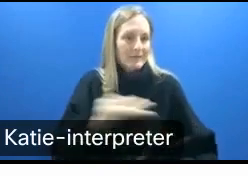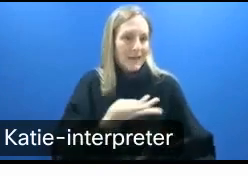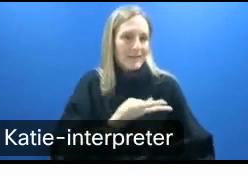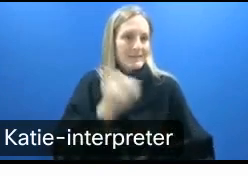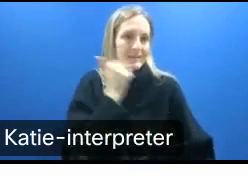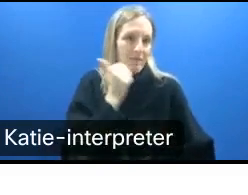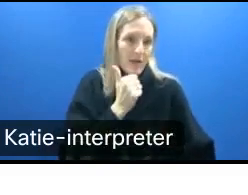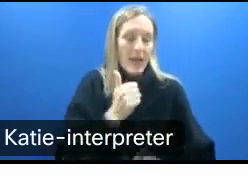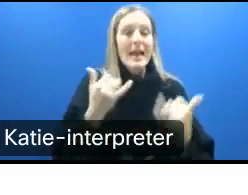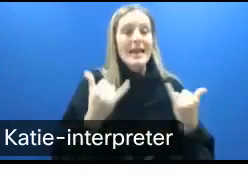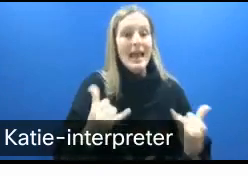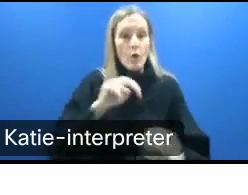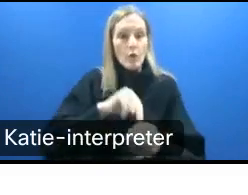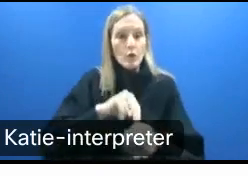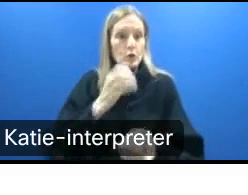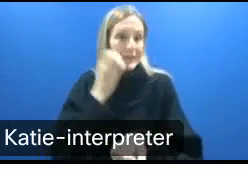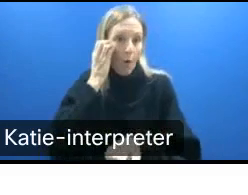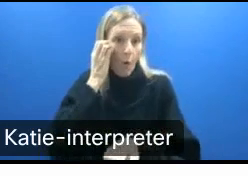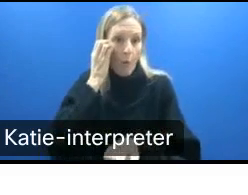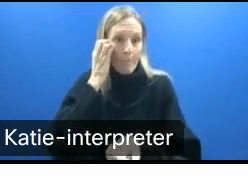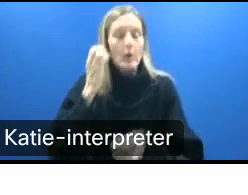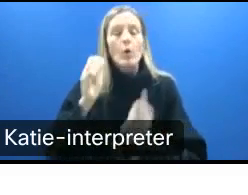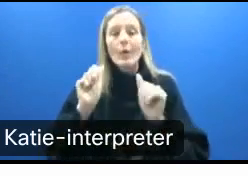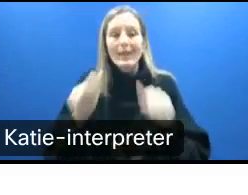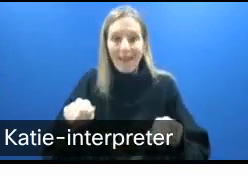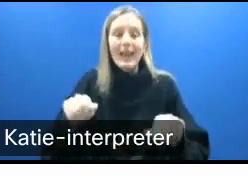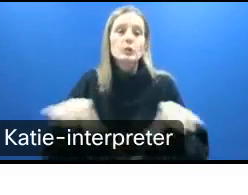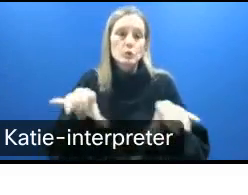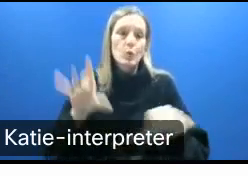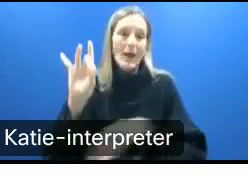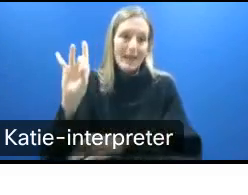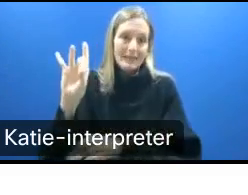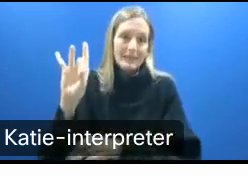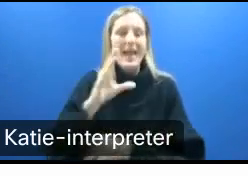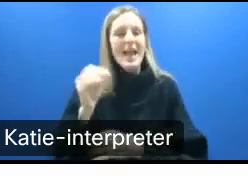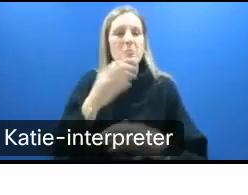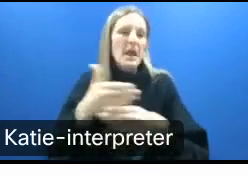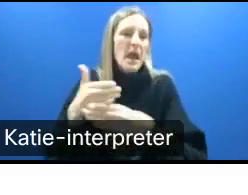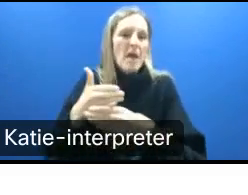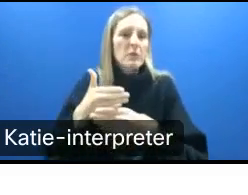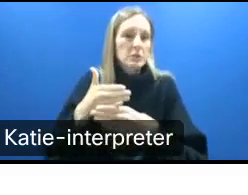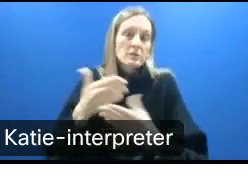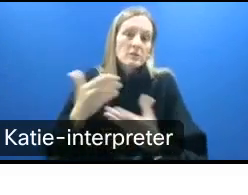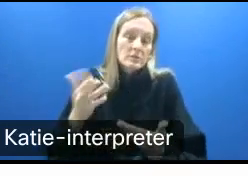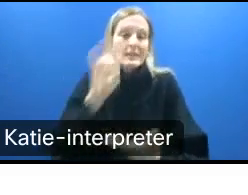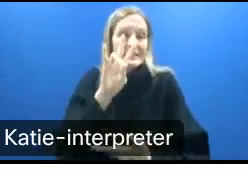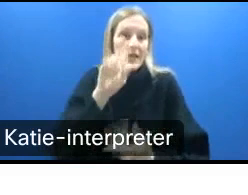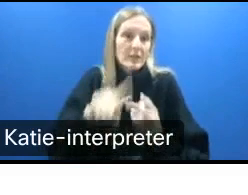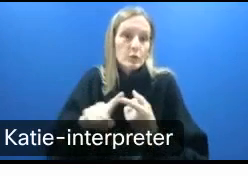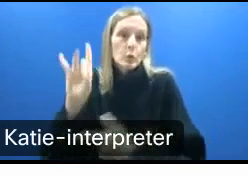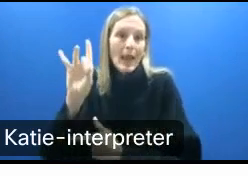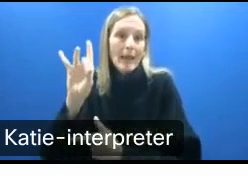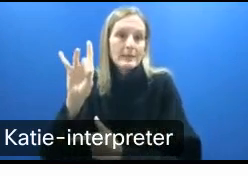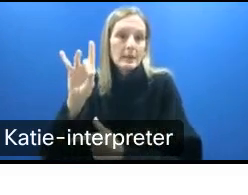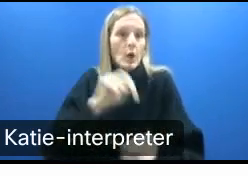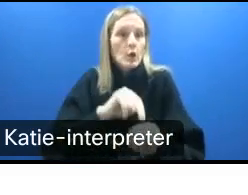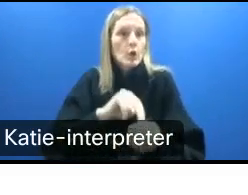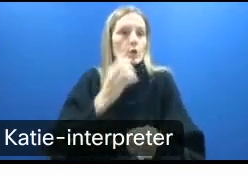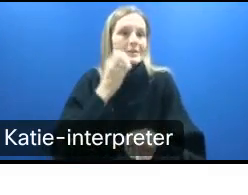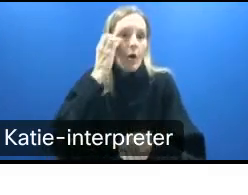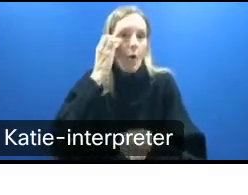Our capacity is 8 and we generally average anywhere from 7 to 8, nursing home residents received in Dallas. That's great. Thank you so much.